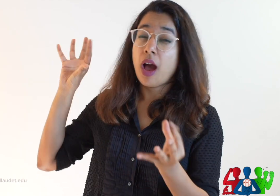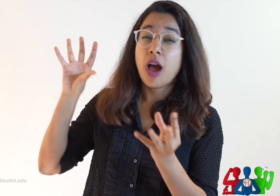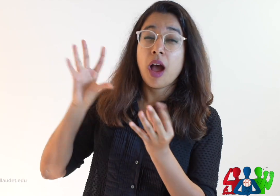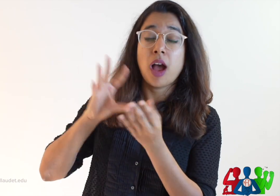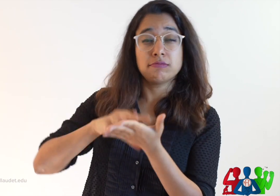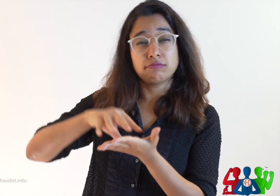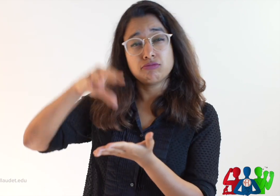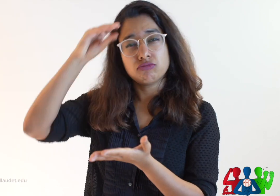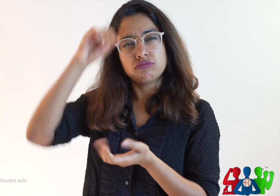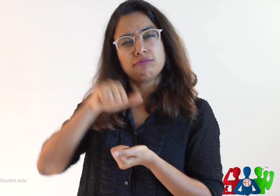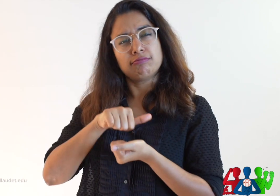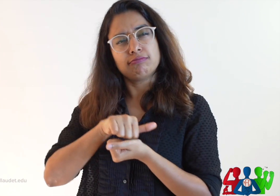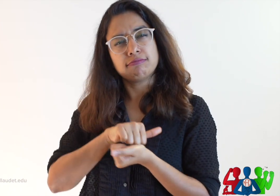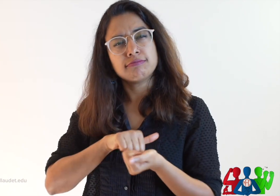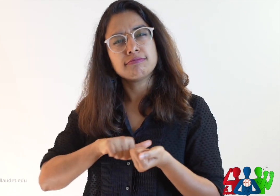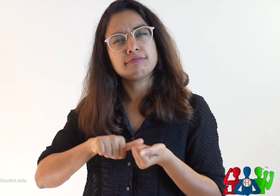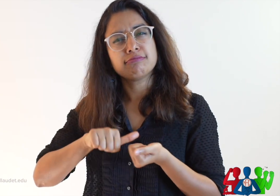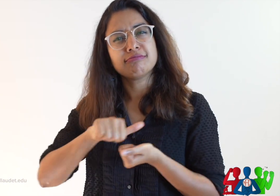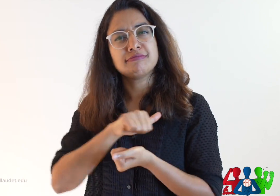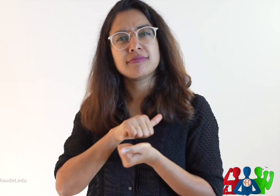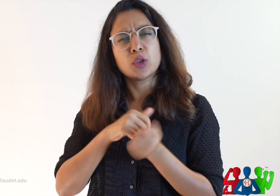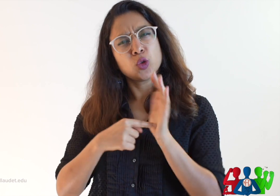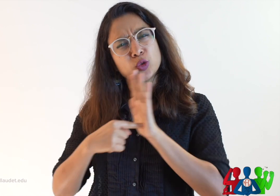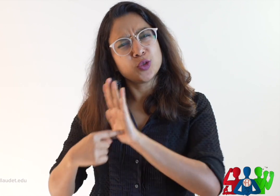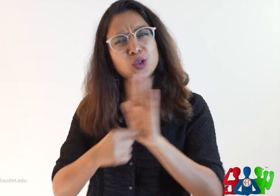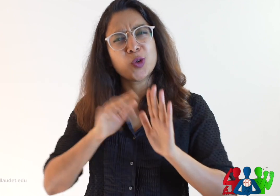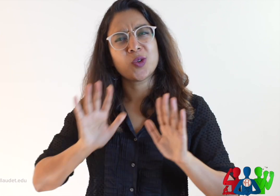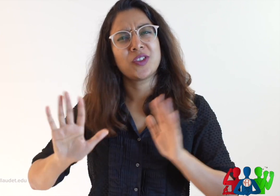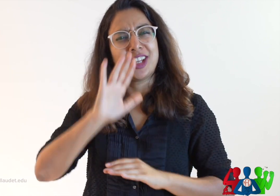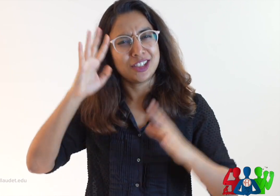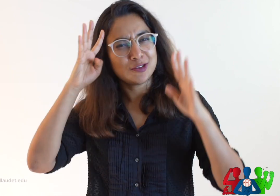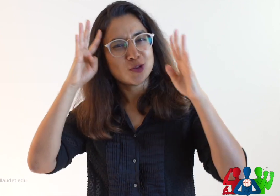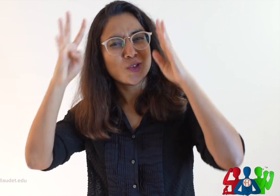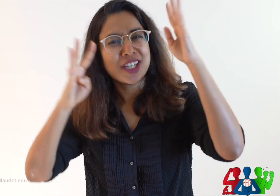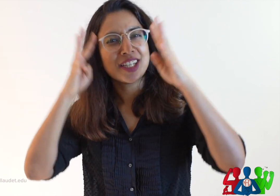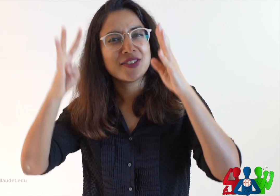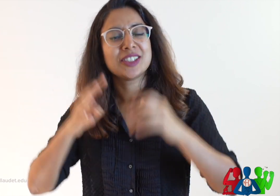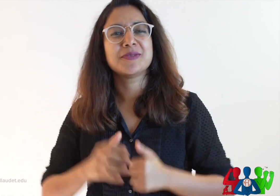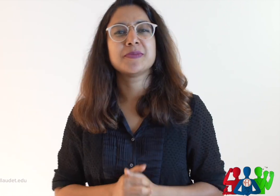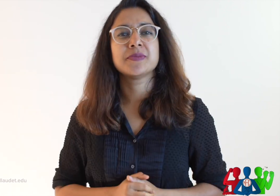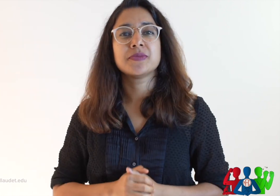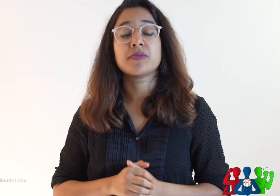Finally, we ask them to engage in a creative process, where they take everything that they’ve learned